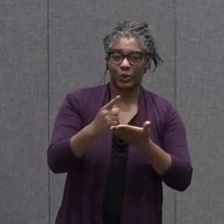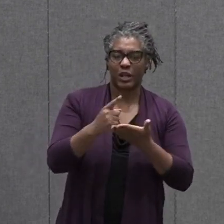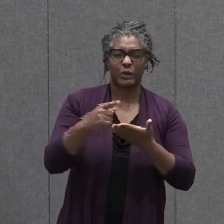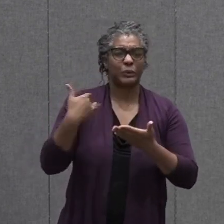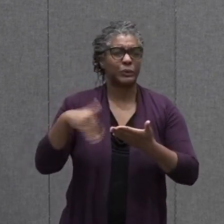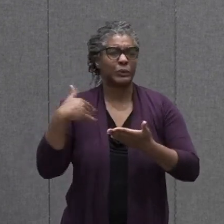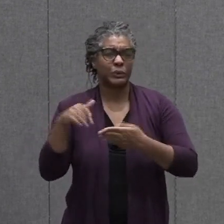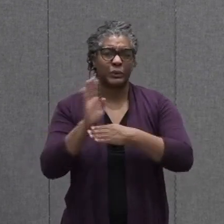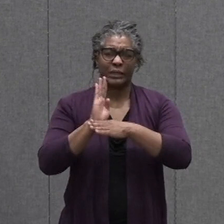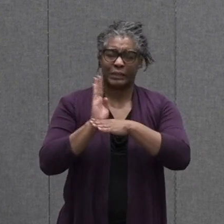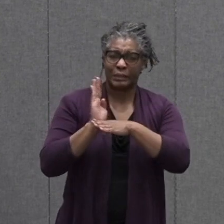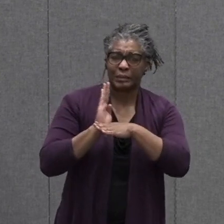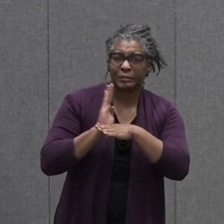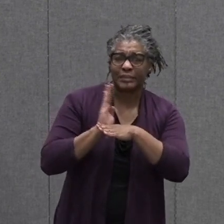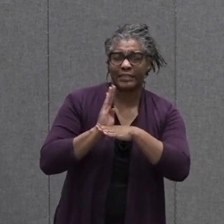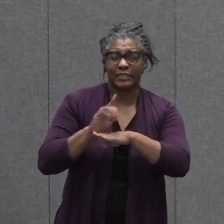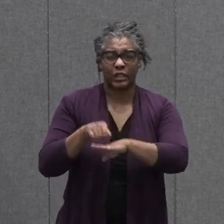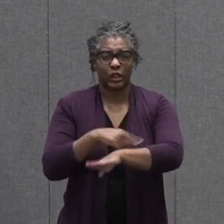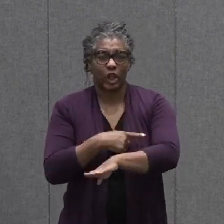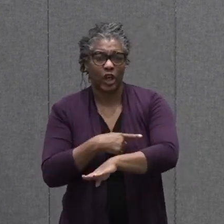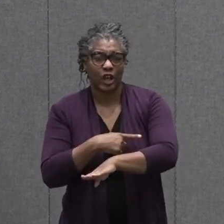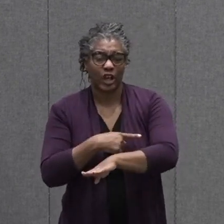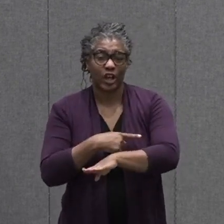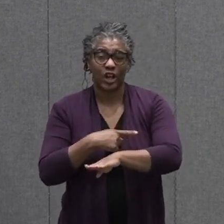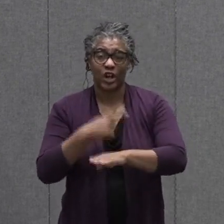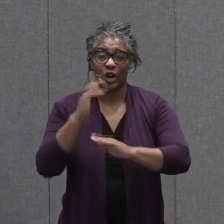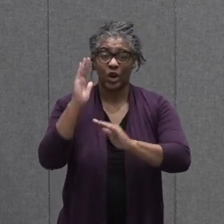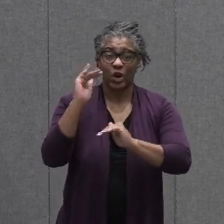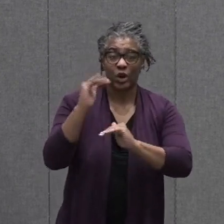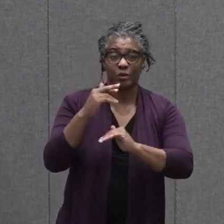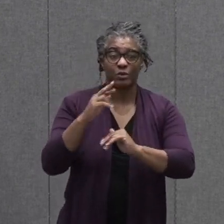And get ready for another segment here, At Home with APS.